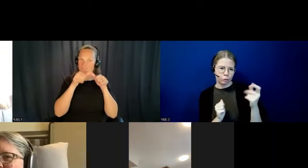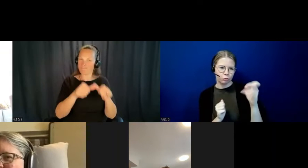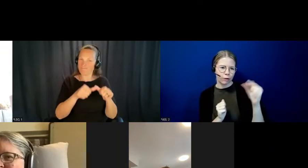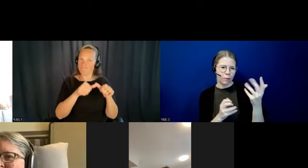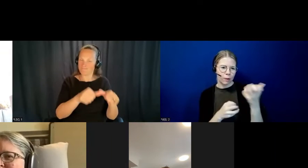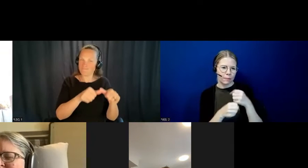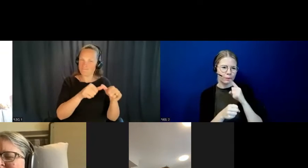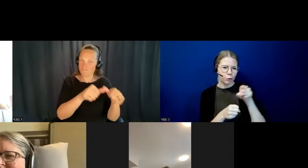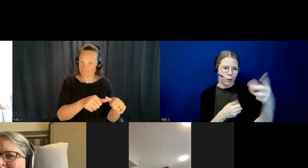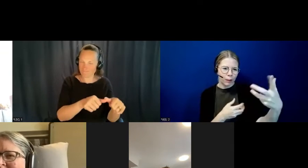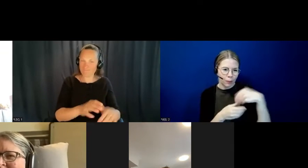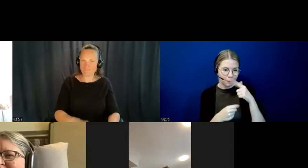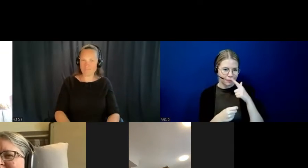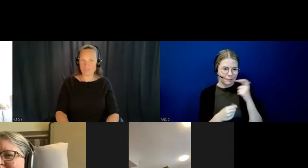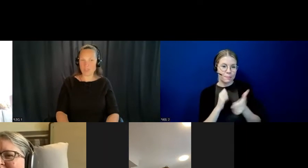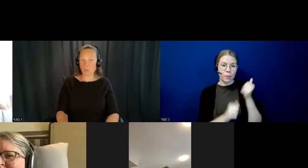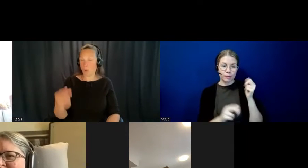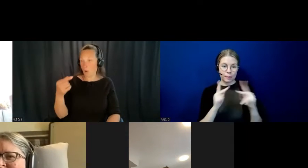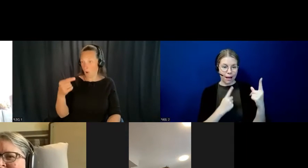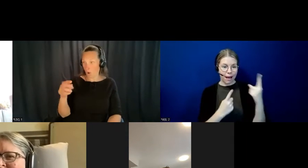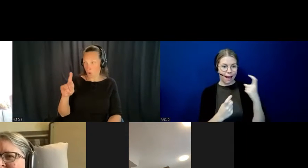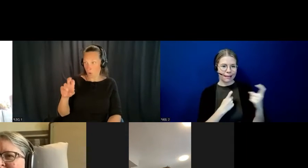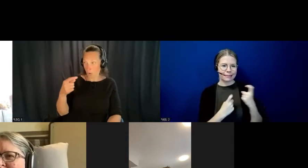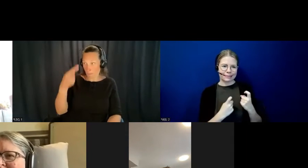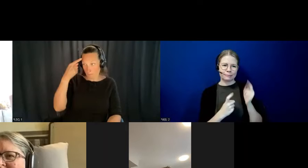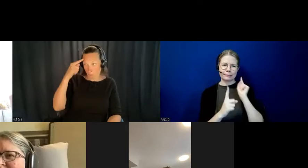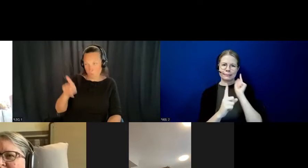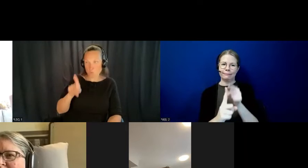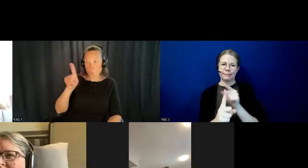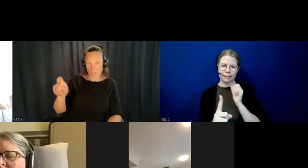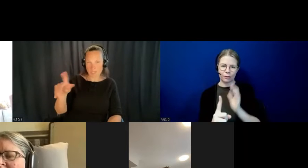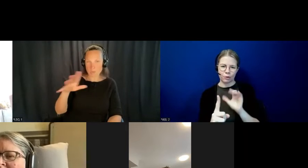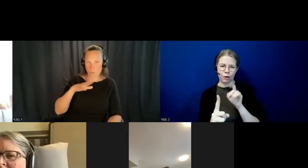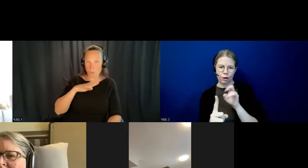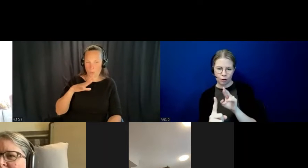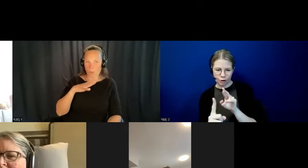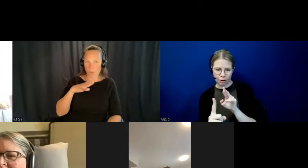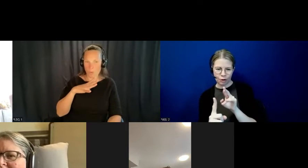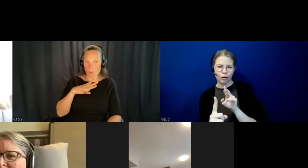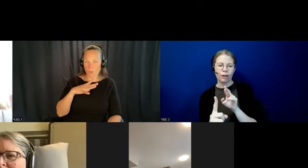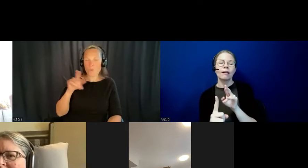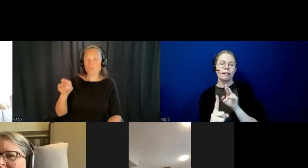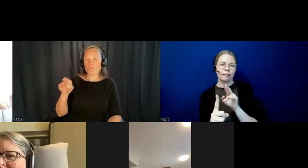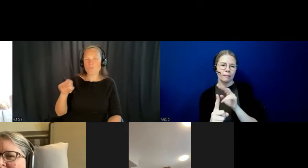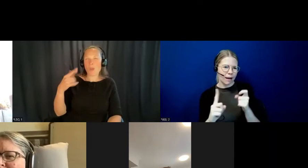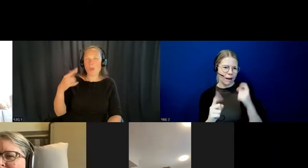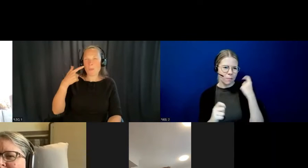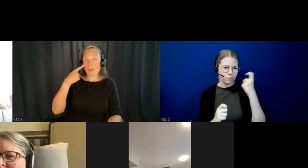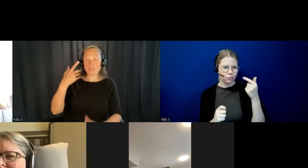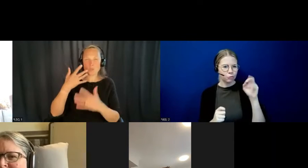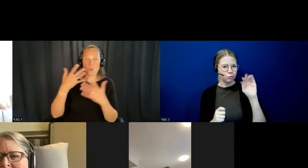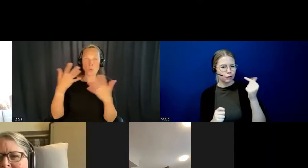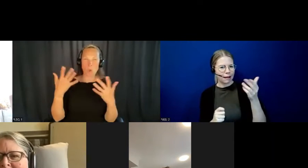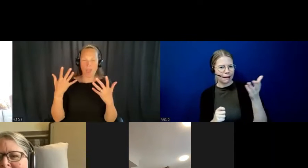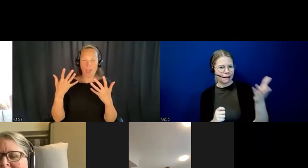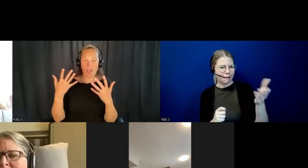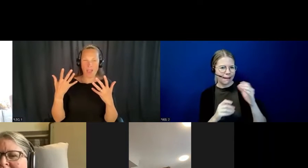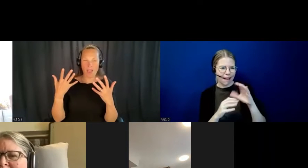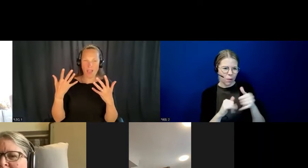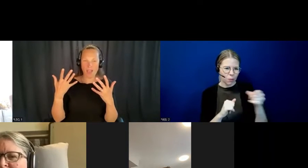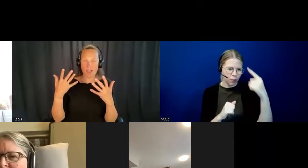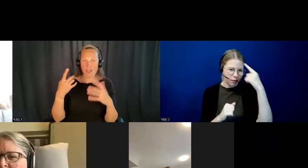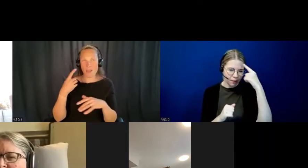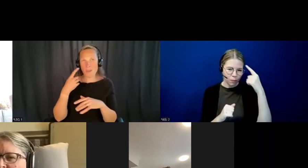OR I, BUT SENATOR COTTER. HOW DO YOU FEEL WE NEED TO COMMUNICATE THAT URGENCY IN THE BEST POSSIBLE